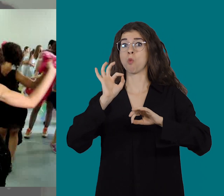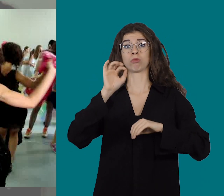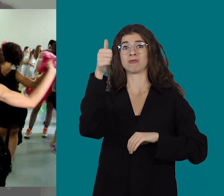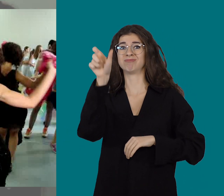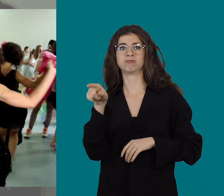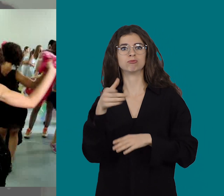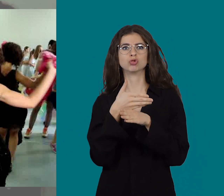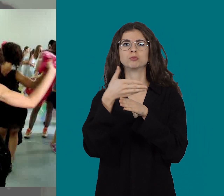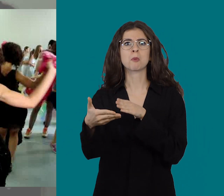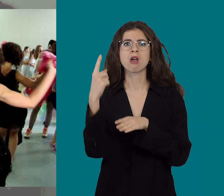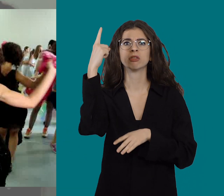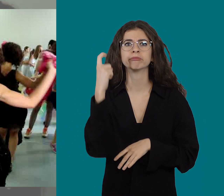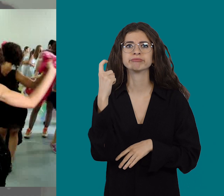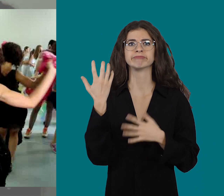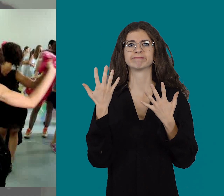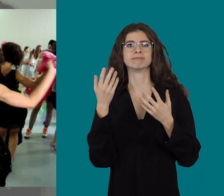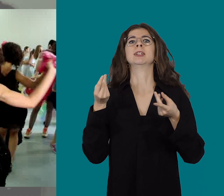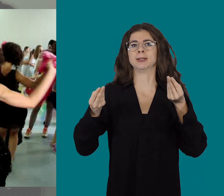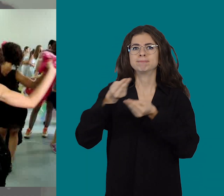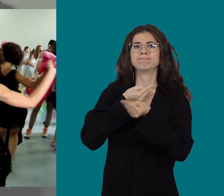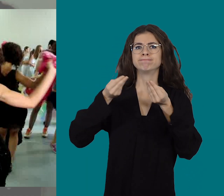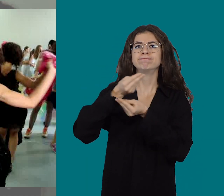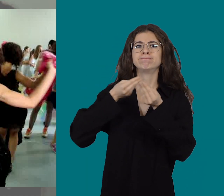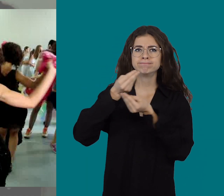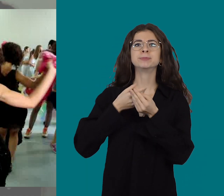or if someone started late.